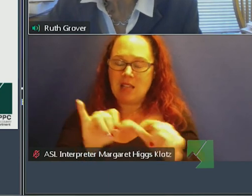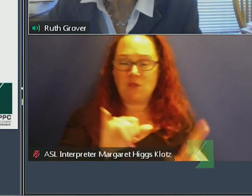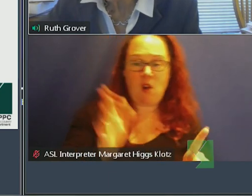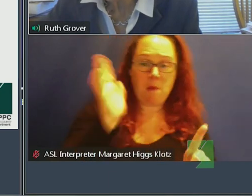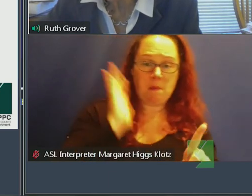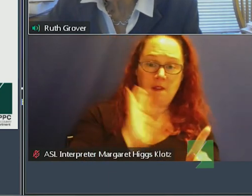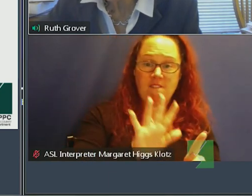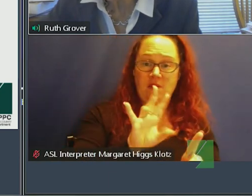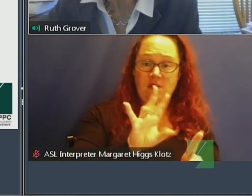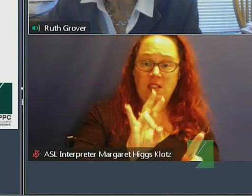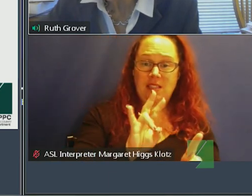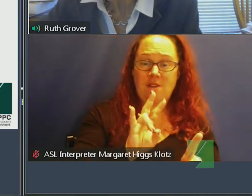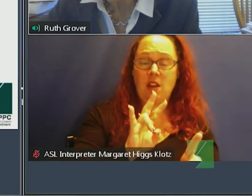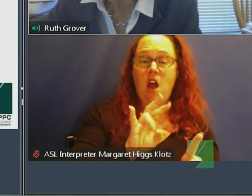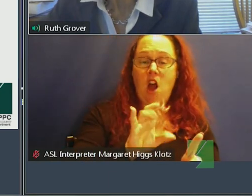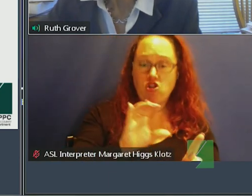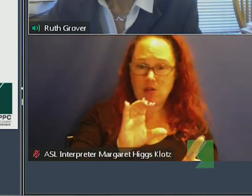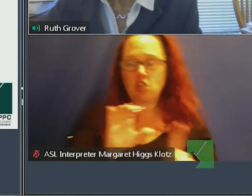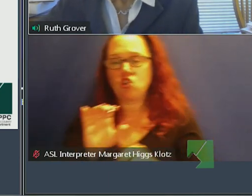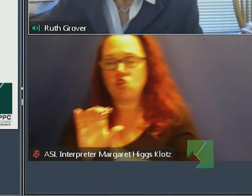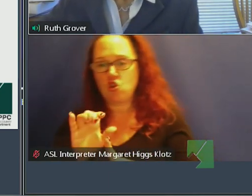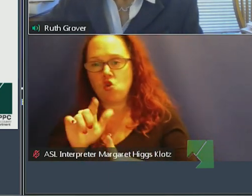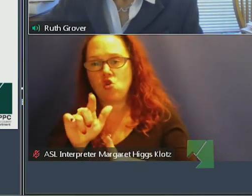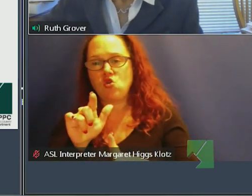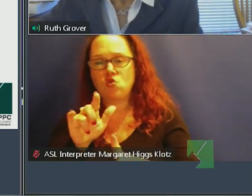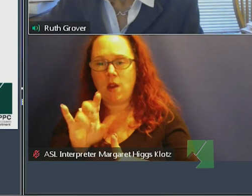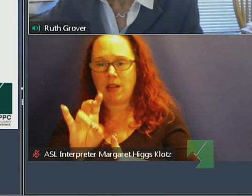square feet to 25 homes out from 5,700 square feet to